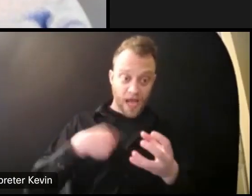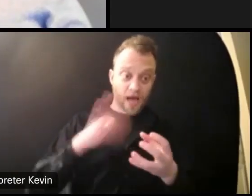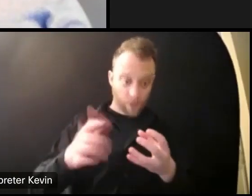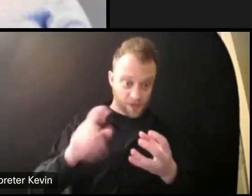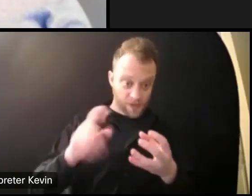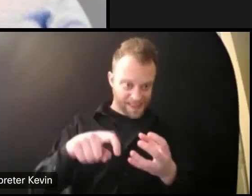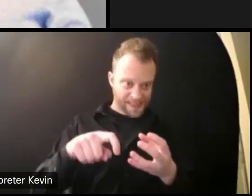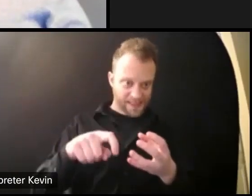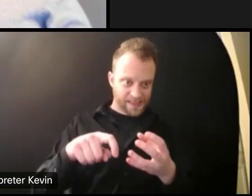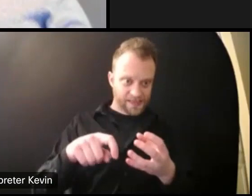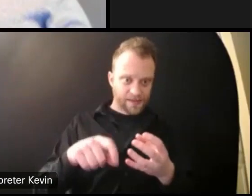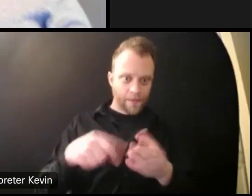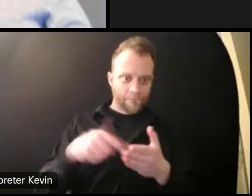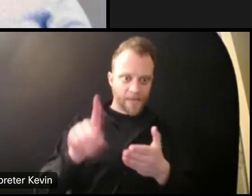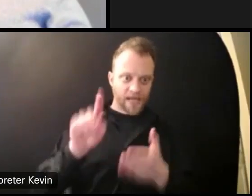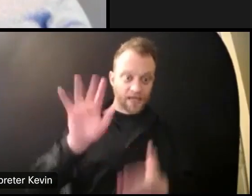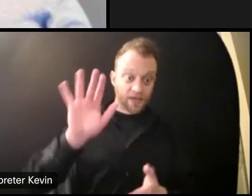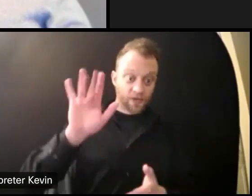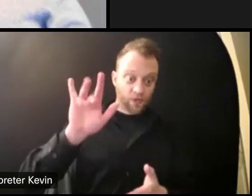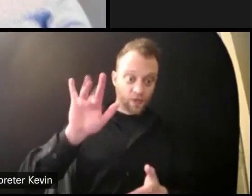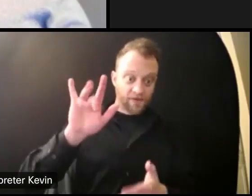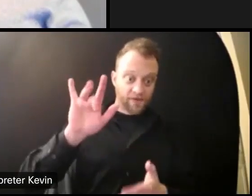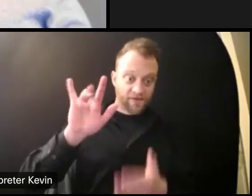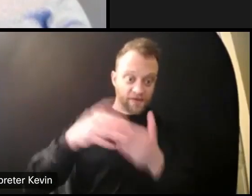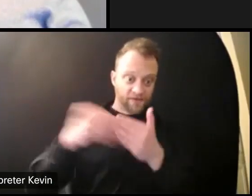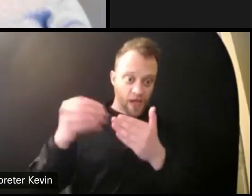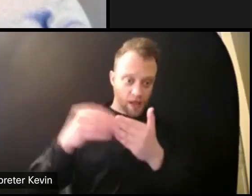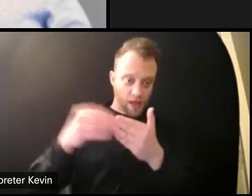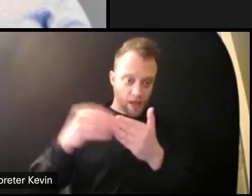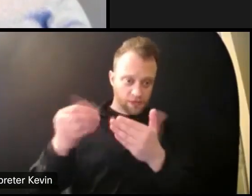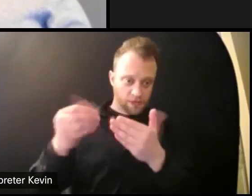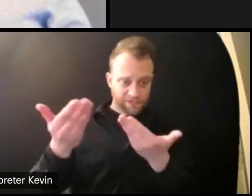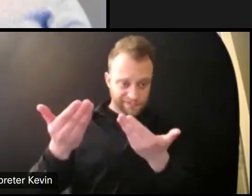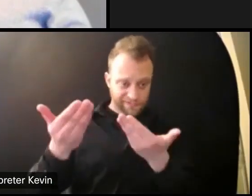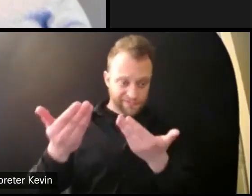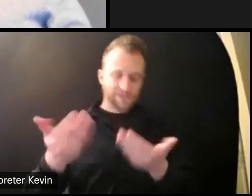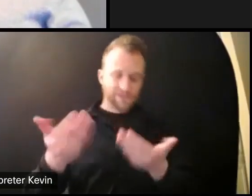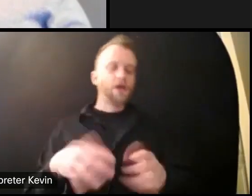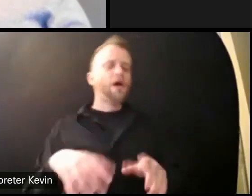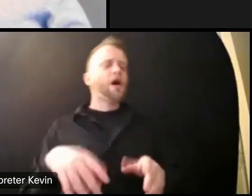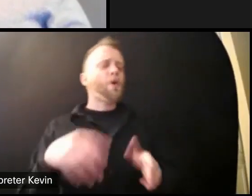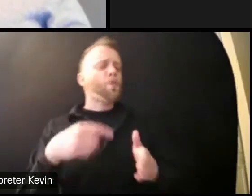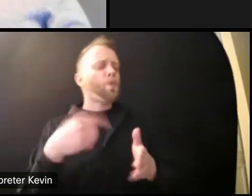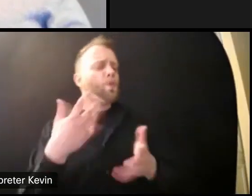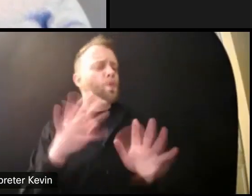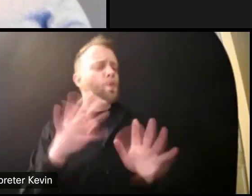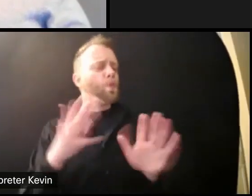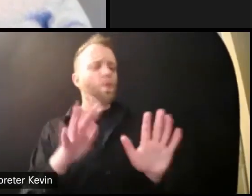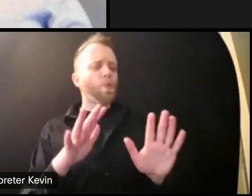once you elect officers, you have the ability to write a check. (Campbell) Well yeah, but yeah,